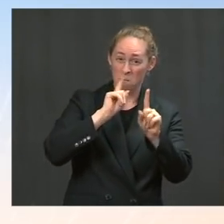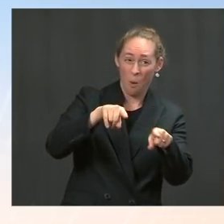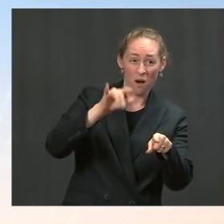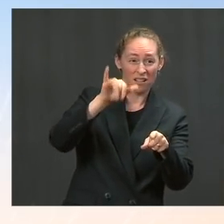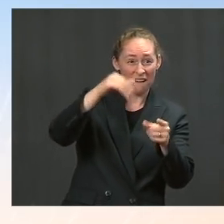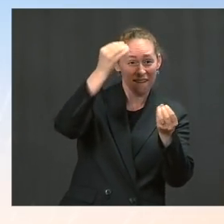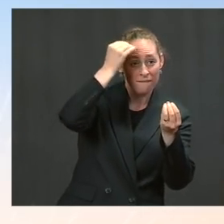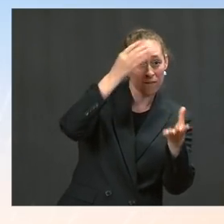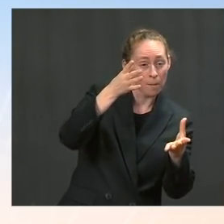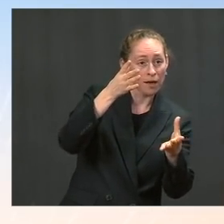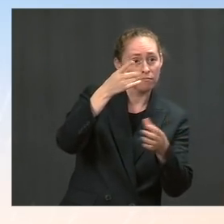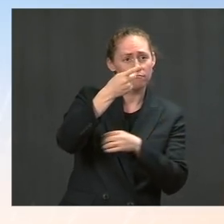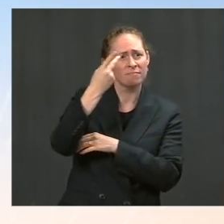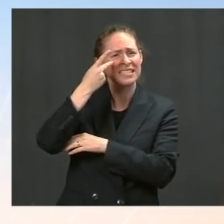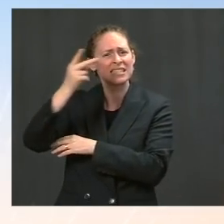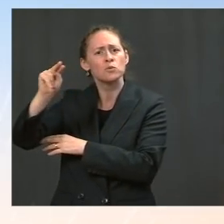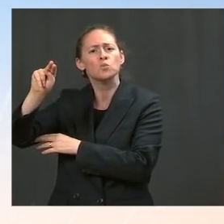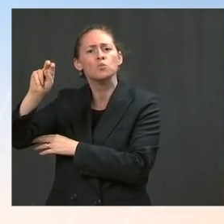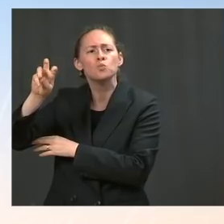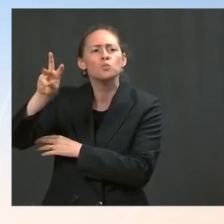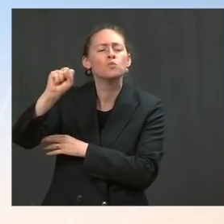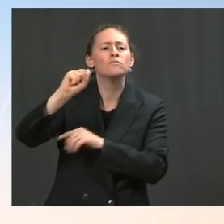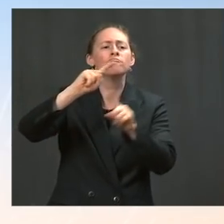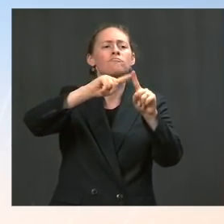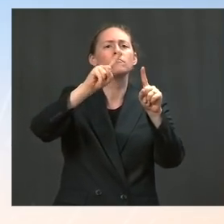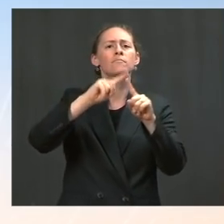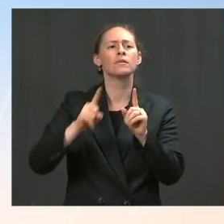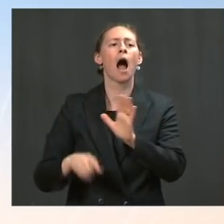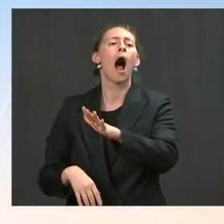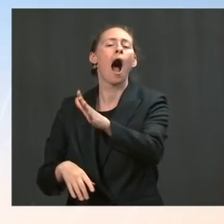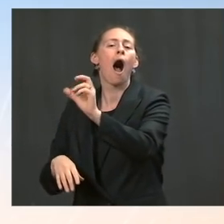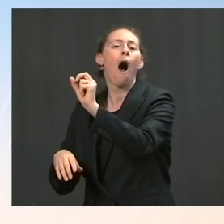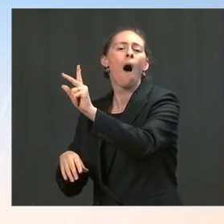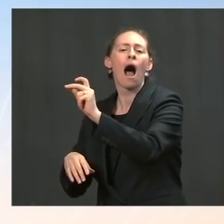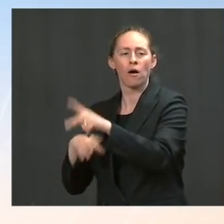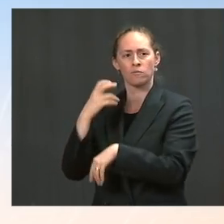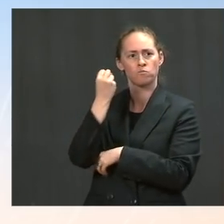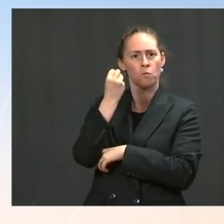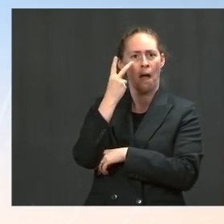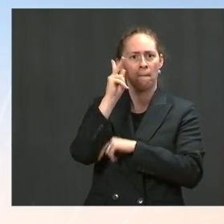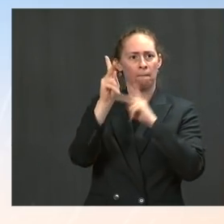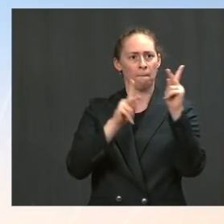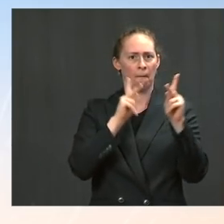The Press: But -- okay, so these 12 people who you have on a list -- 12 individuals --